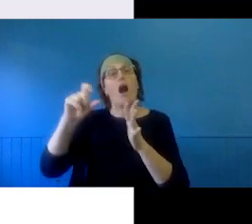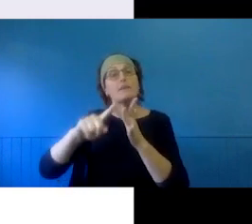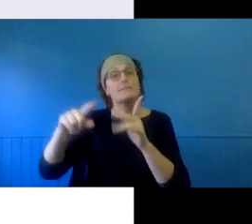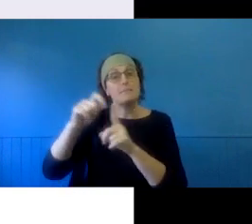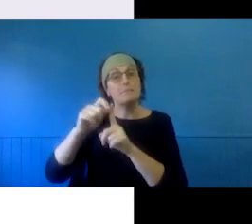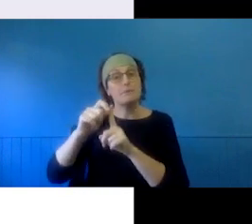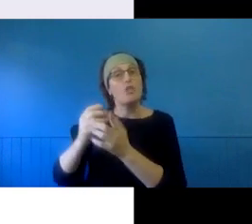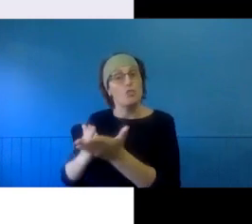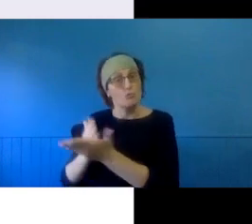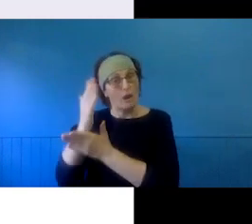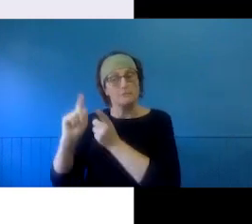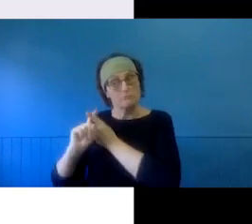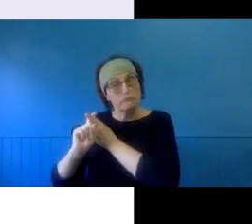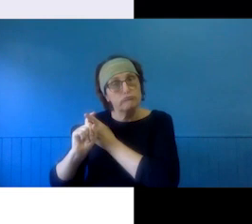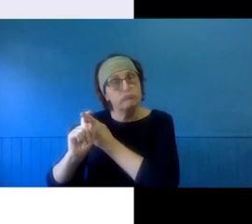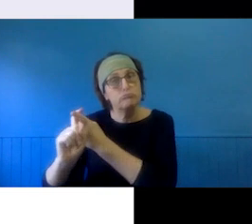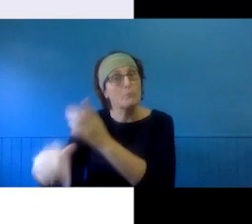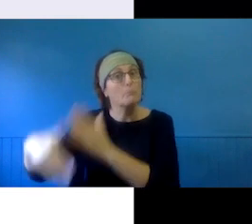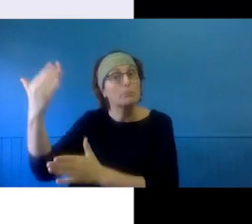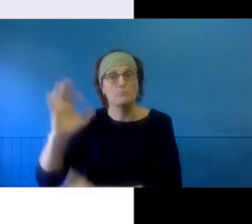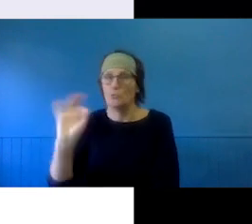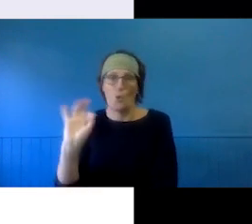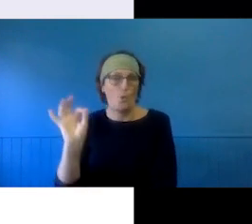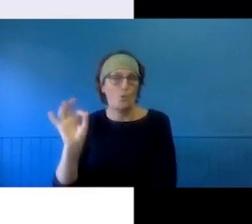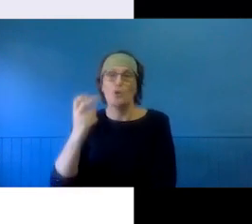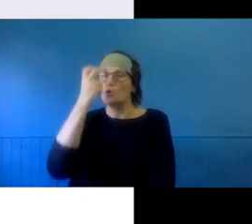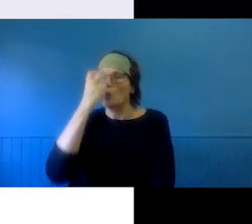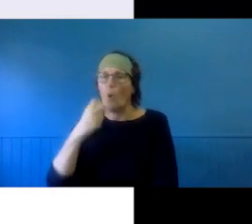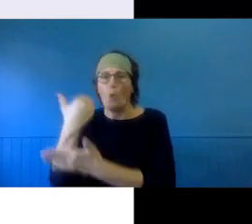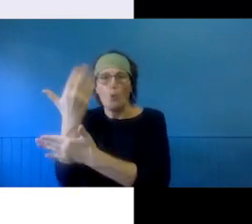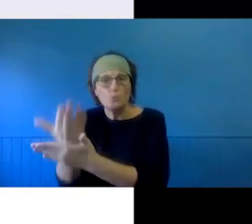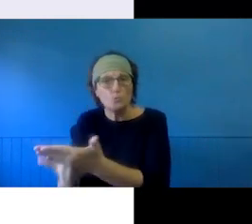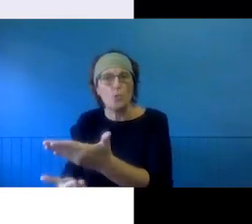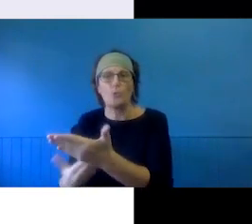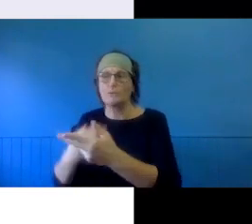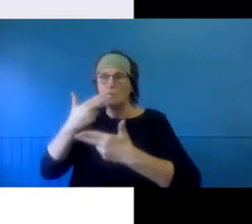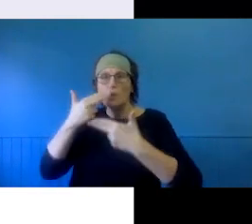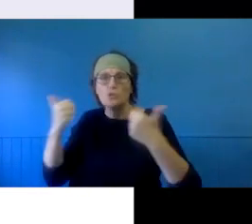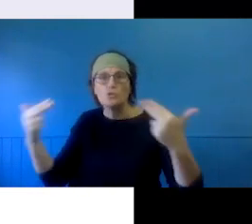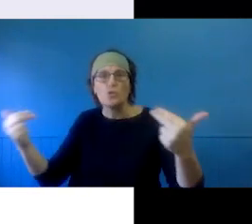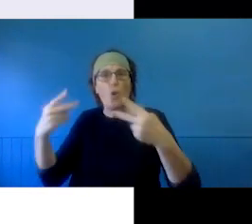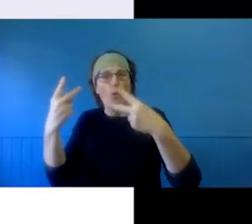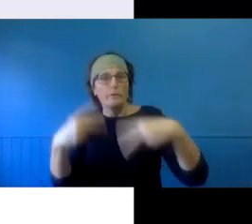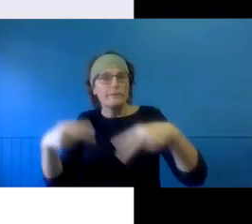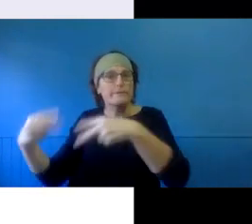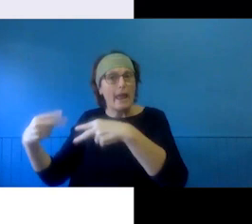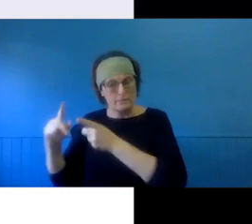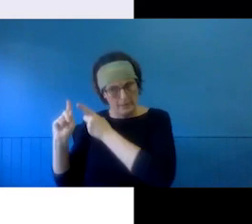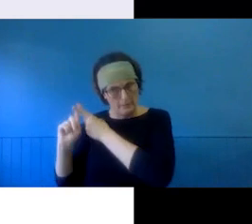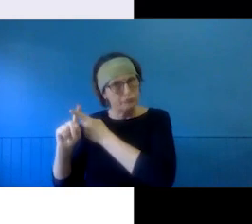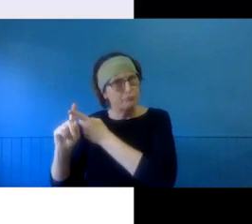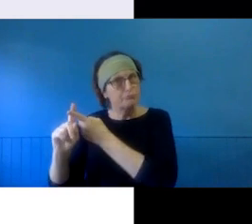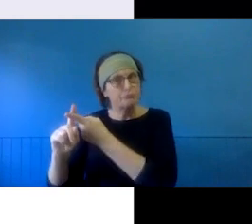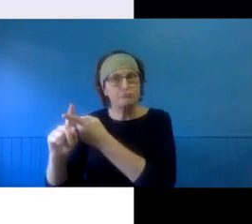continue. So old stories and songs, and dances, they continue to be part